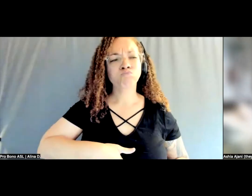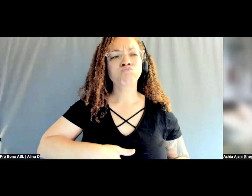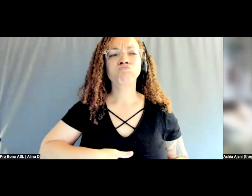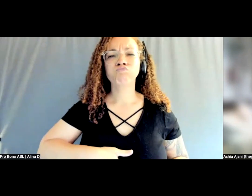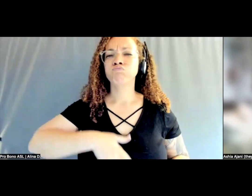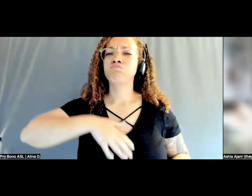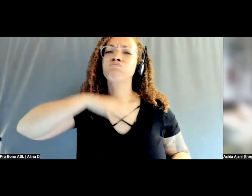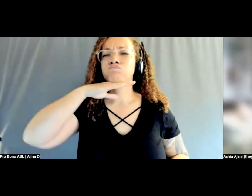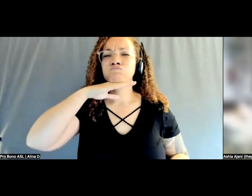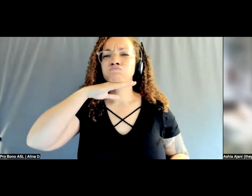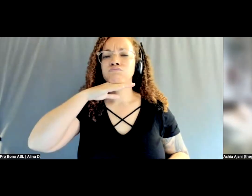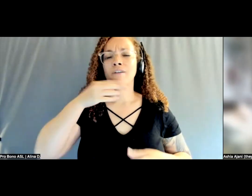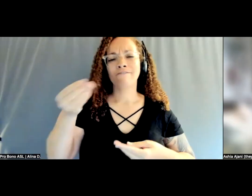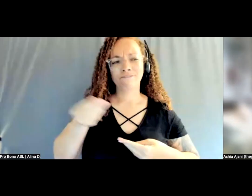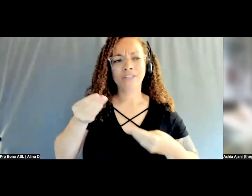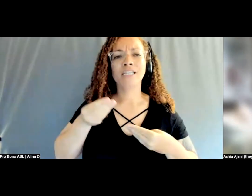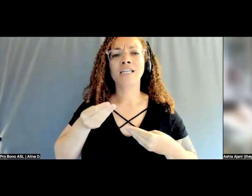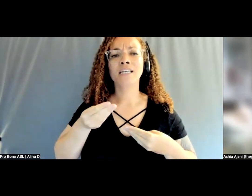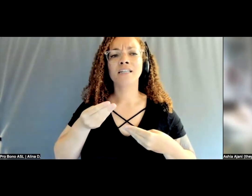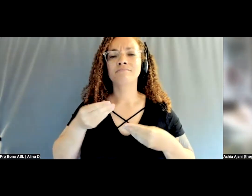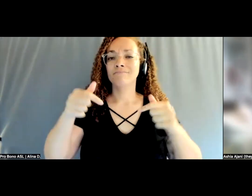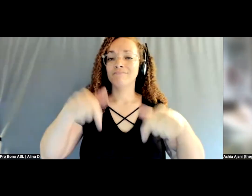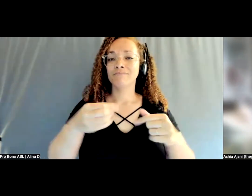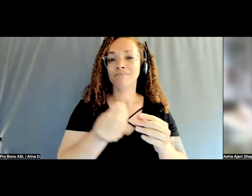This garden ornamental tastes best after the first frost.